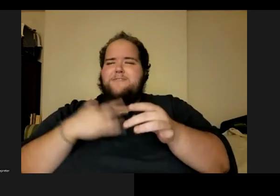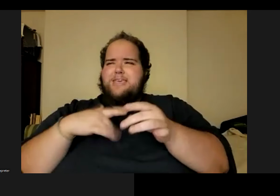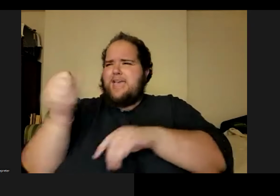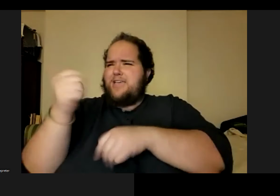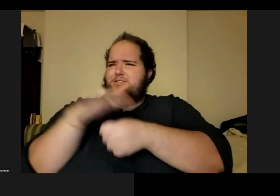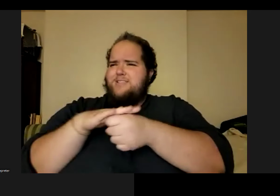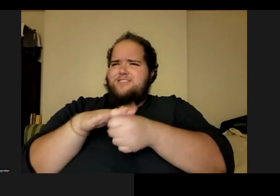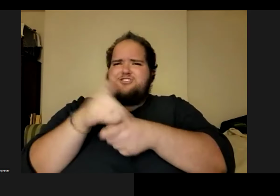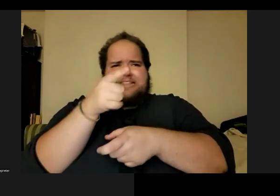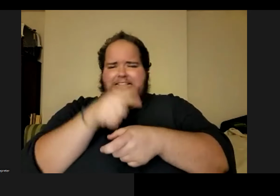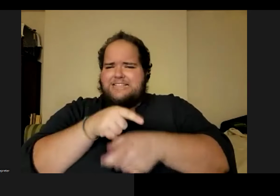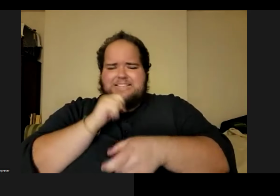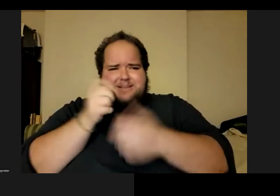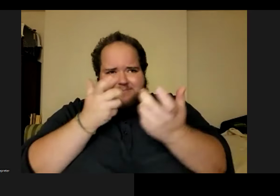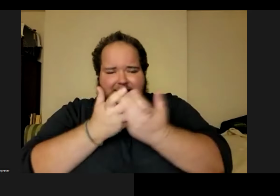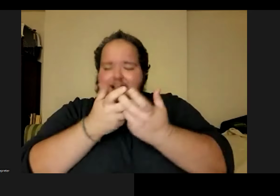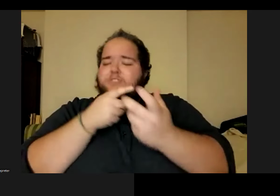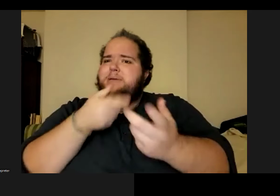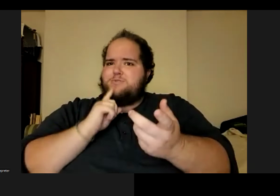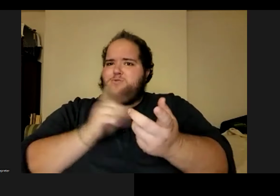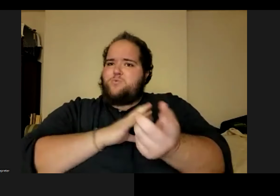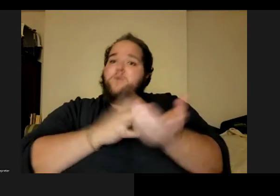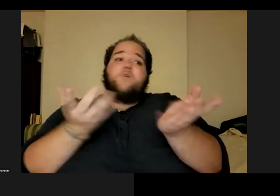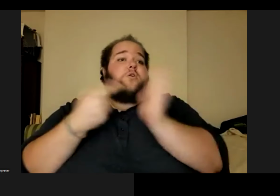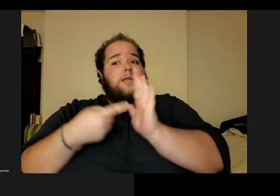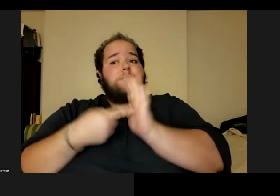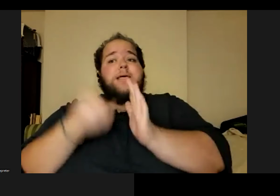So if you've curated exhibits. That can go in there.